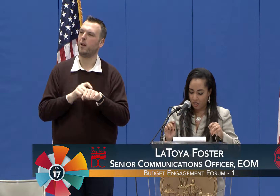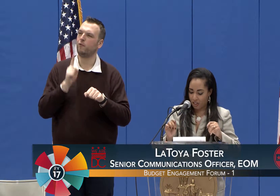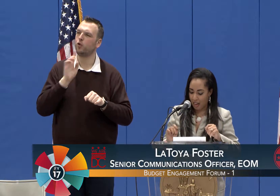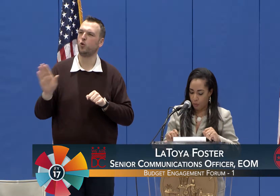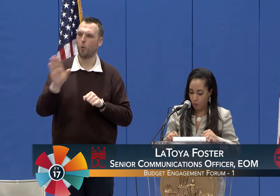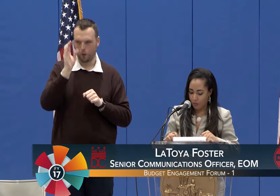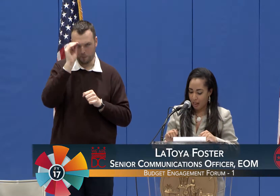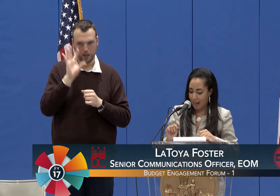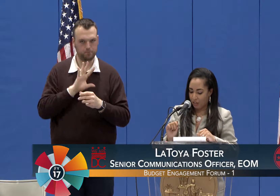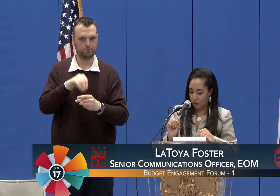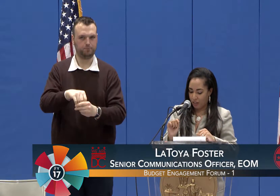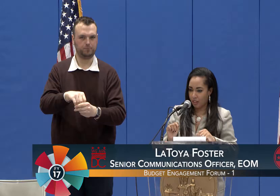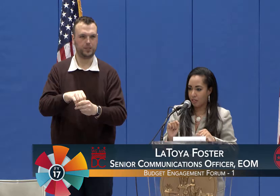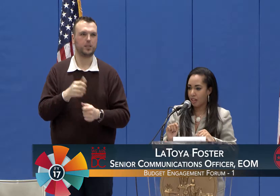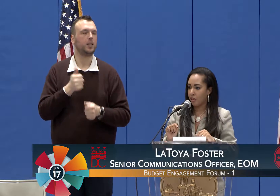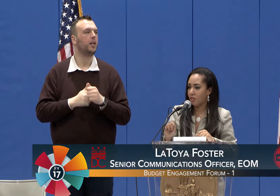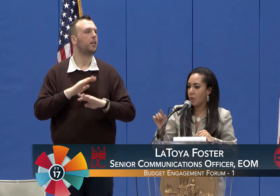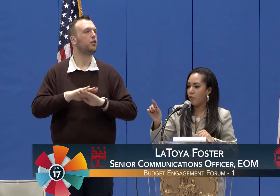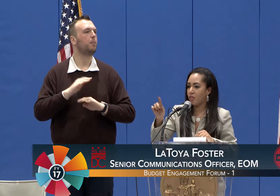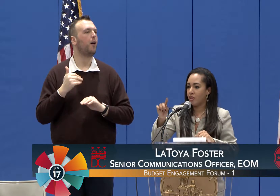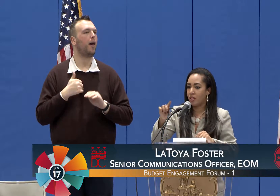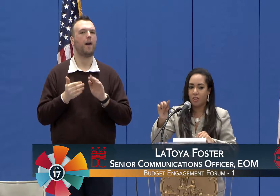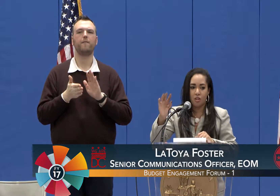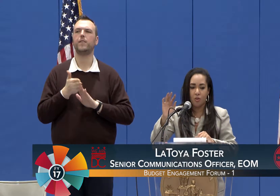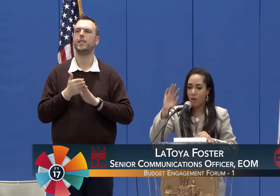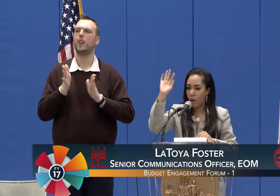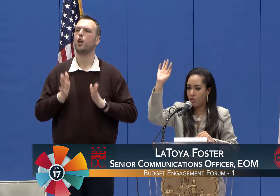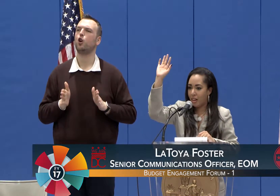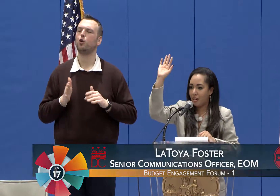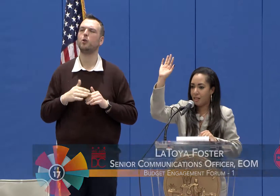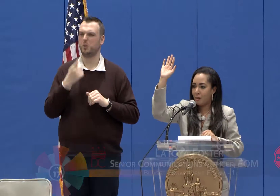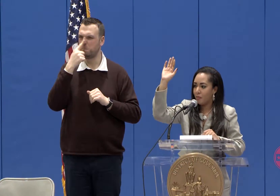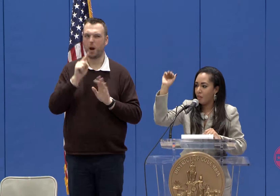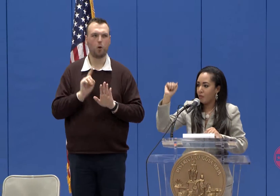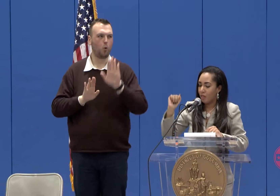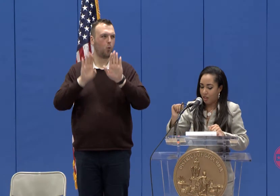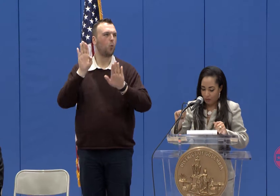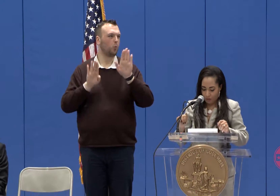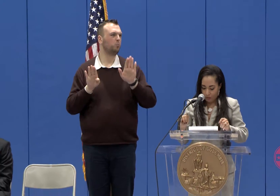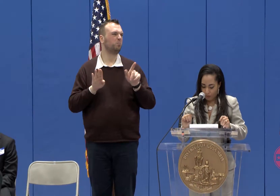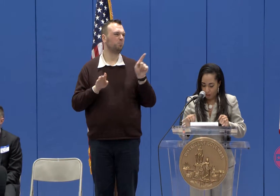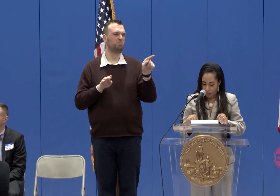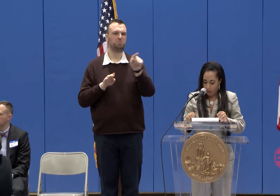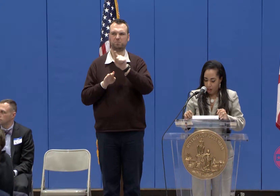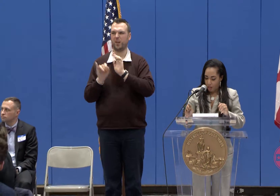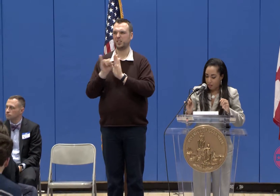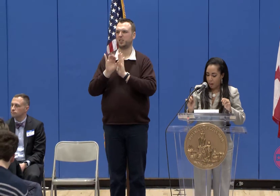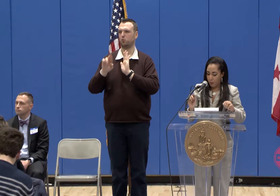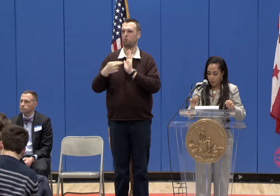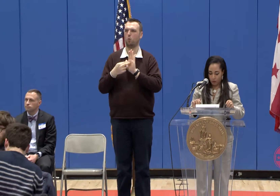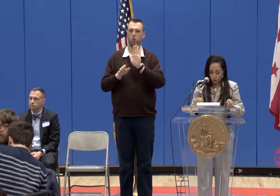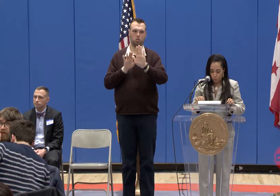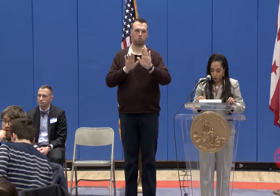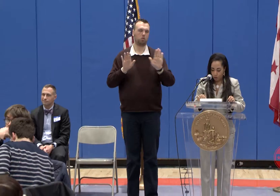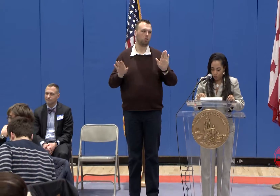EACH TABLE HAS A FACILITATOR. TABLE FACILITATORS, CAN YOU HOLD YOUR HANDS UP? THEY ARE PREPARED TO WALK YOU